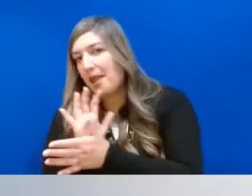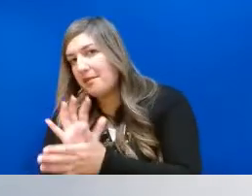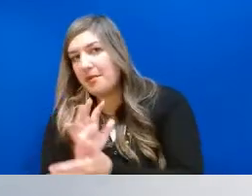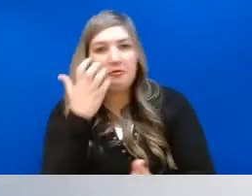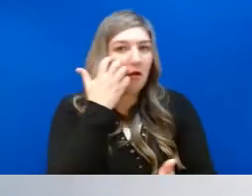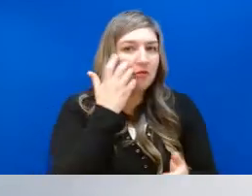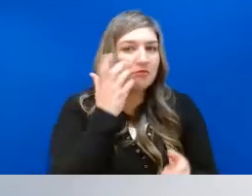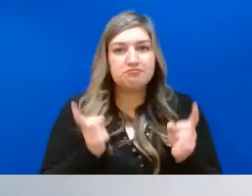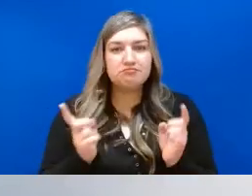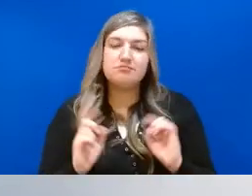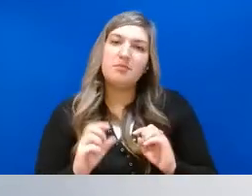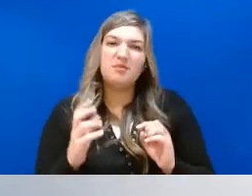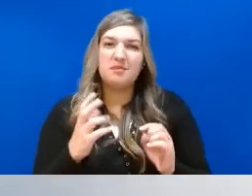want to do is just kind of take a deep breath